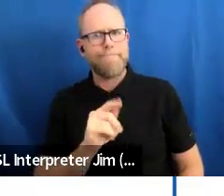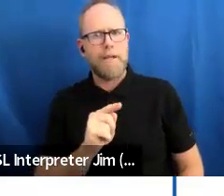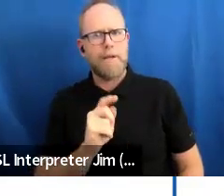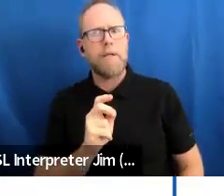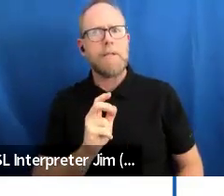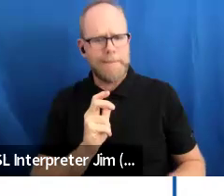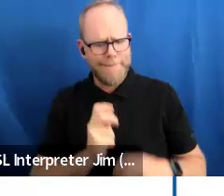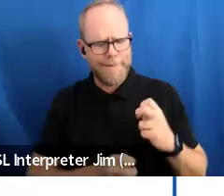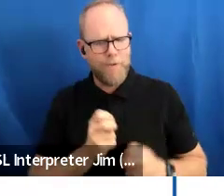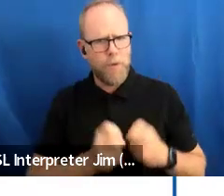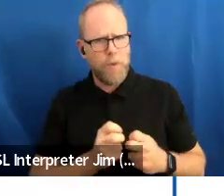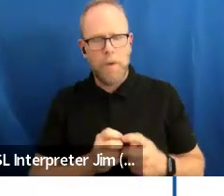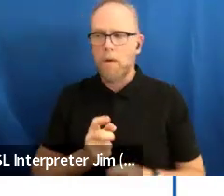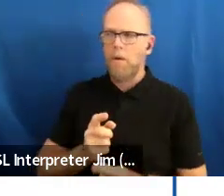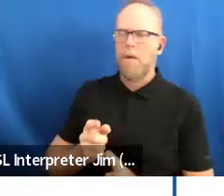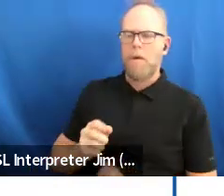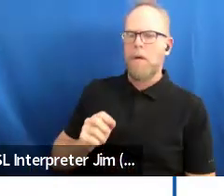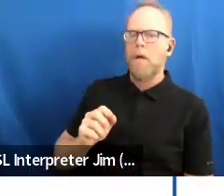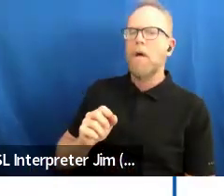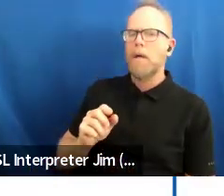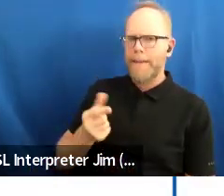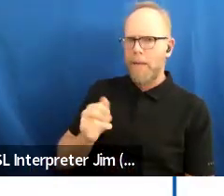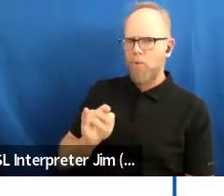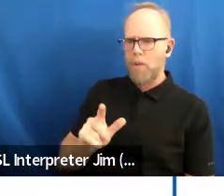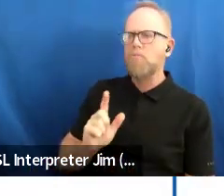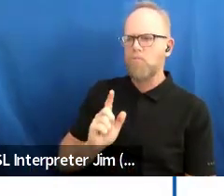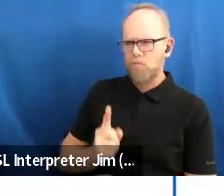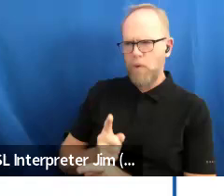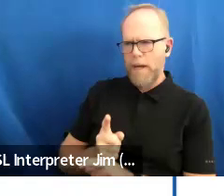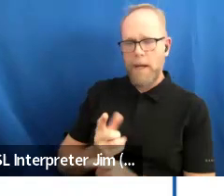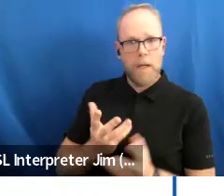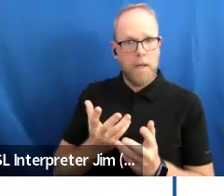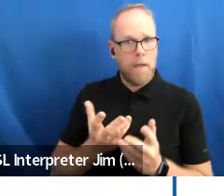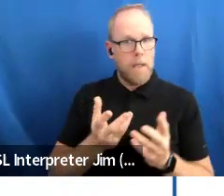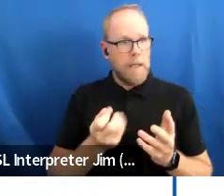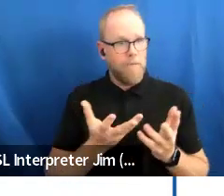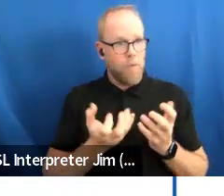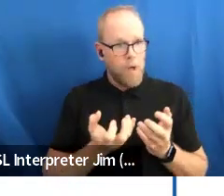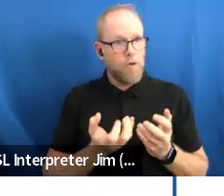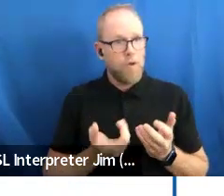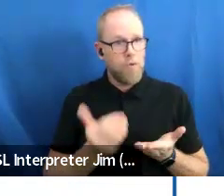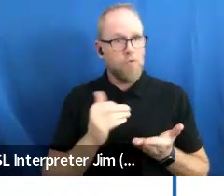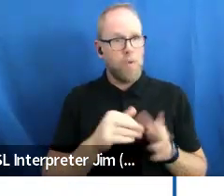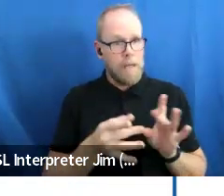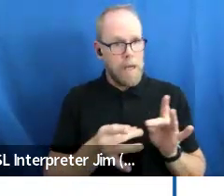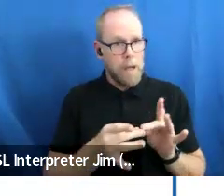Yeah, I think if you would like to restate your question, if we are interpreting it wrong,